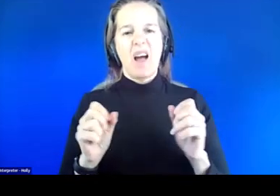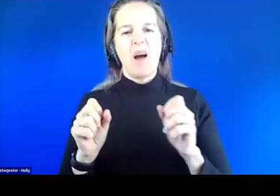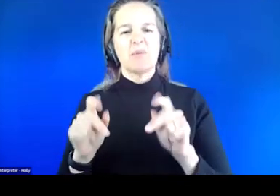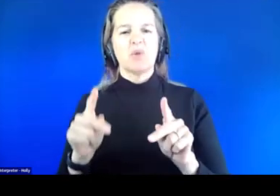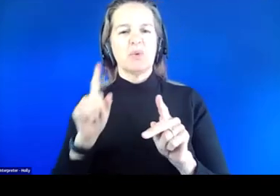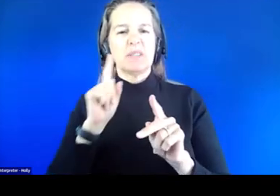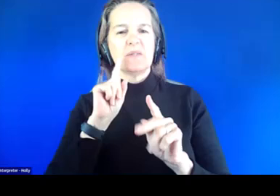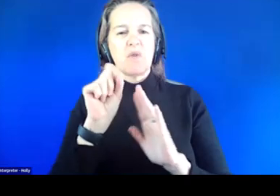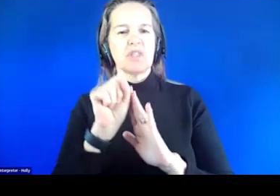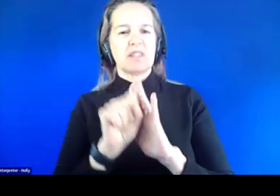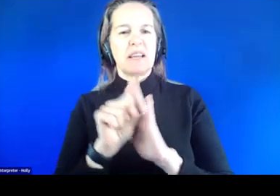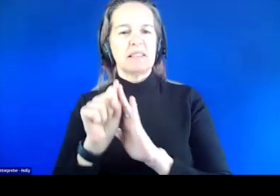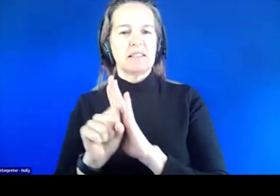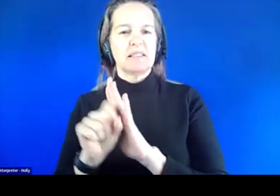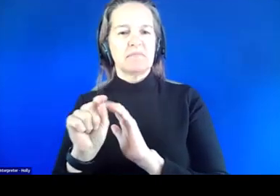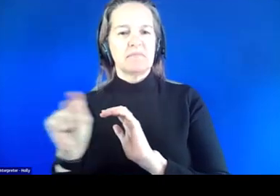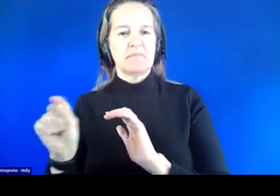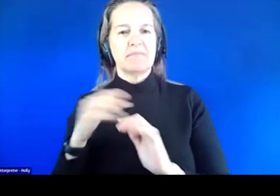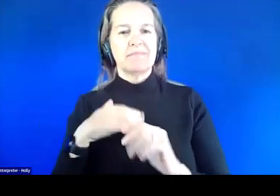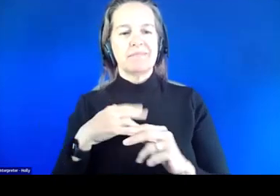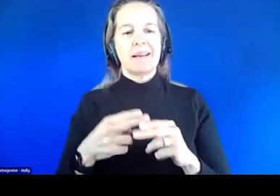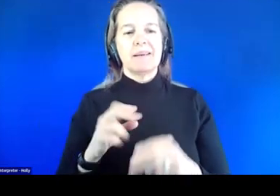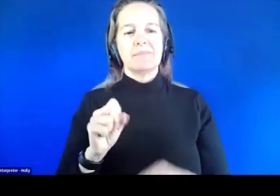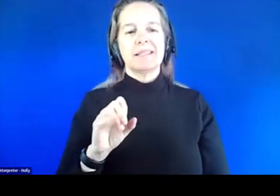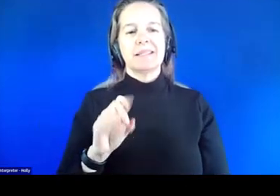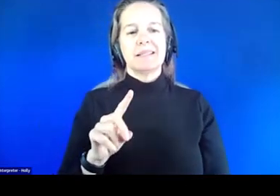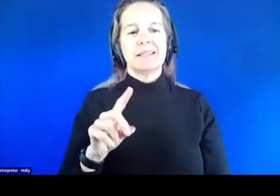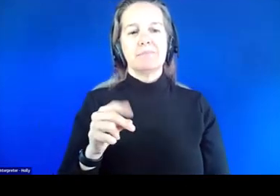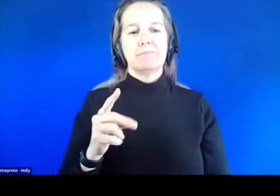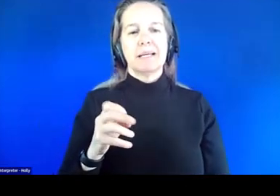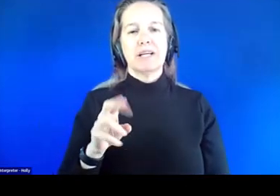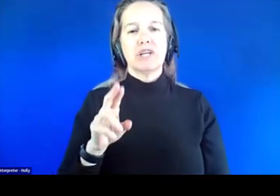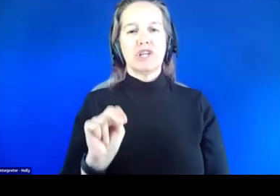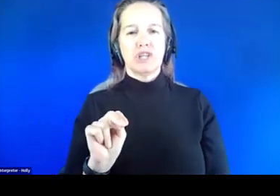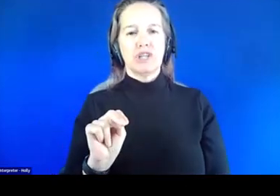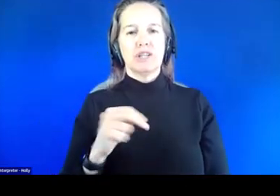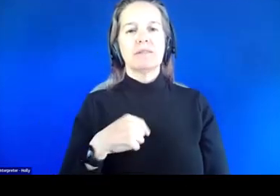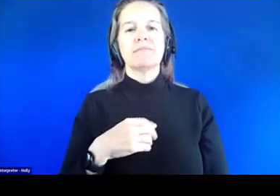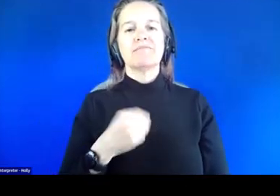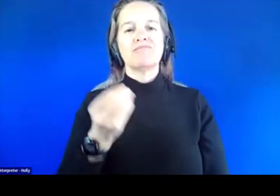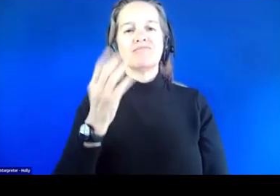My name is Syd Pickern. I am a white person with pink